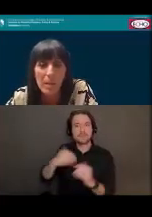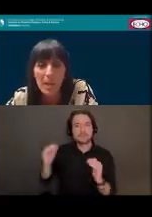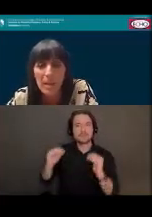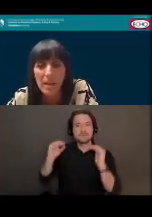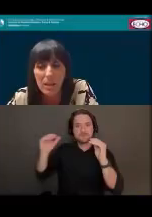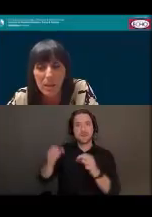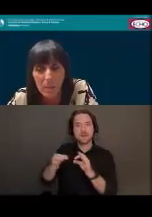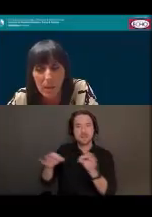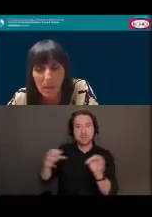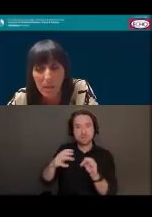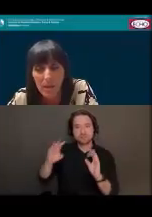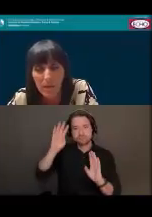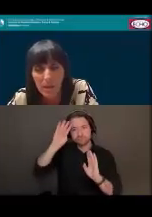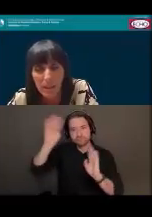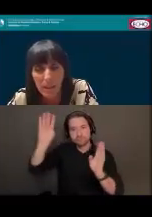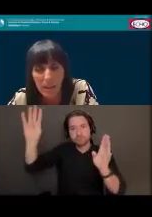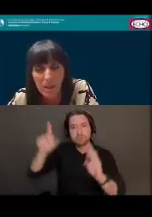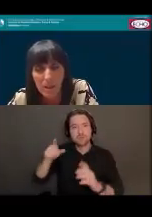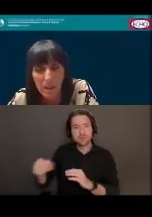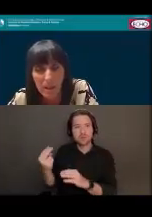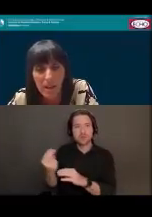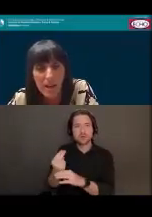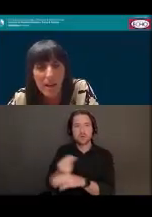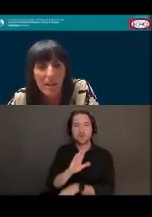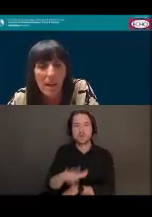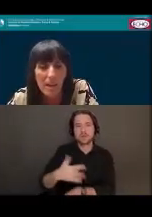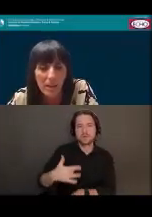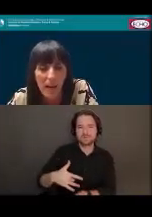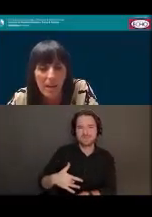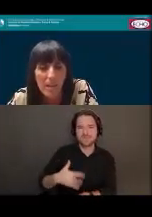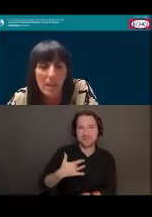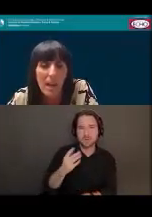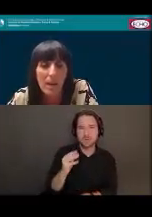of that sensory motor play for regulation, that alignment and